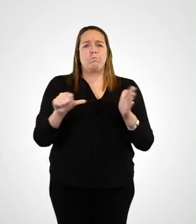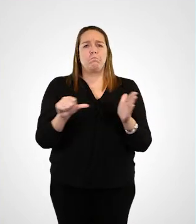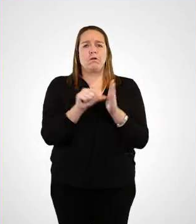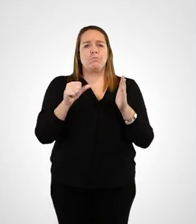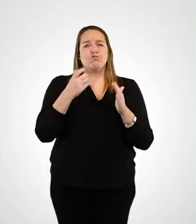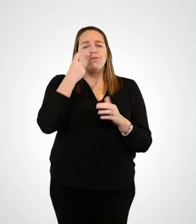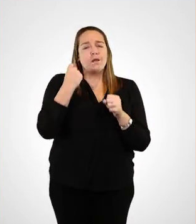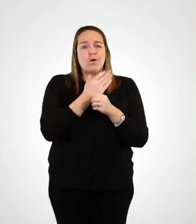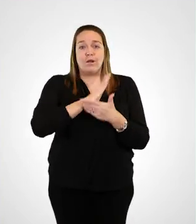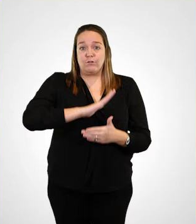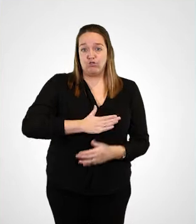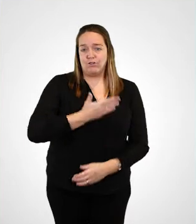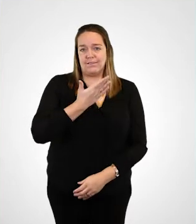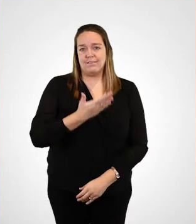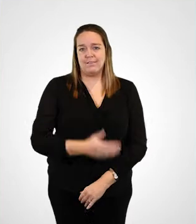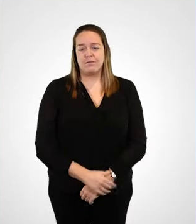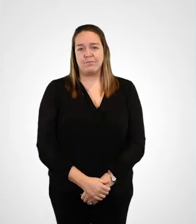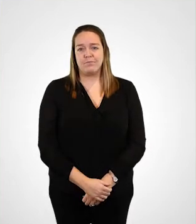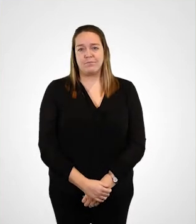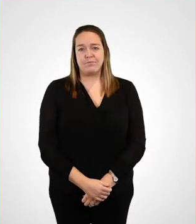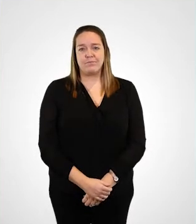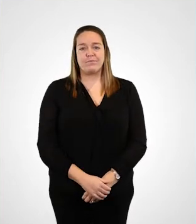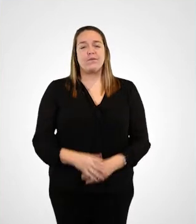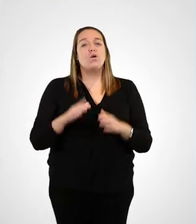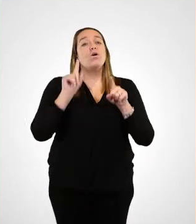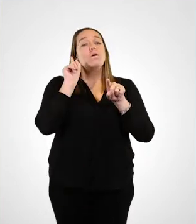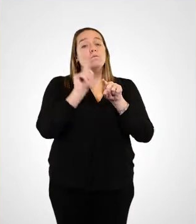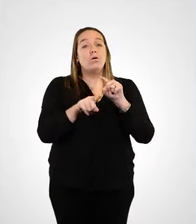so we try to keep it interesting without being overwhelming.